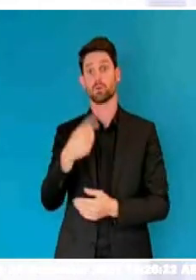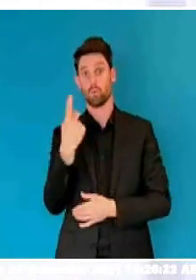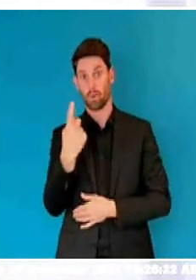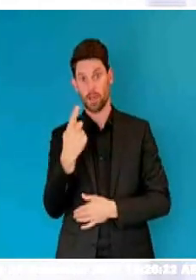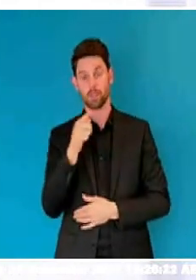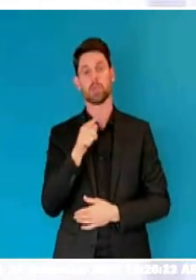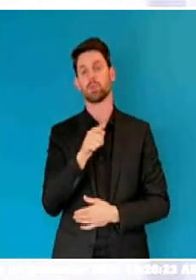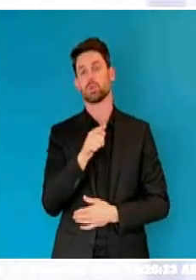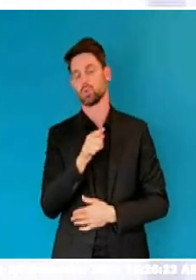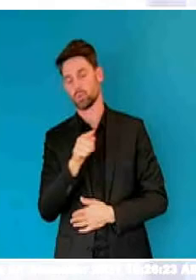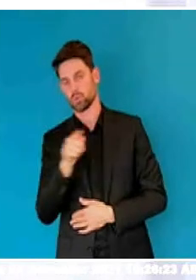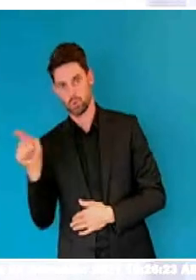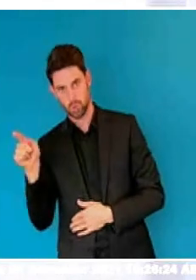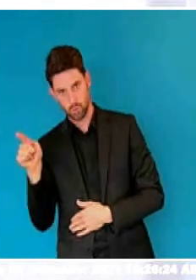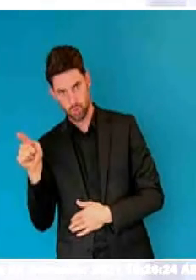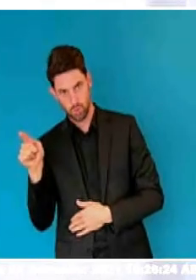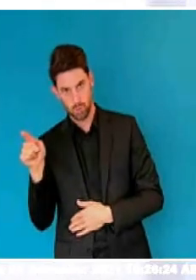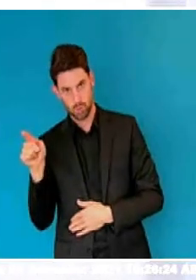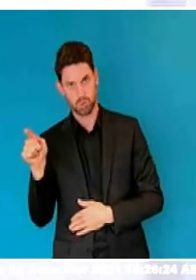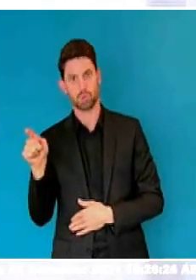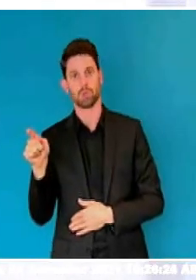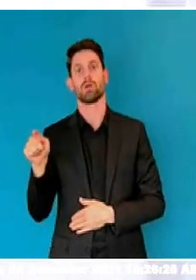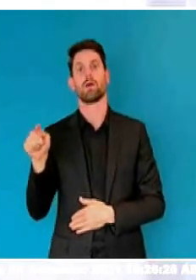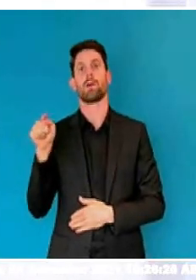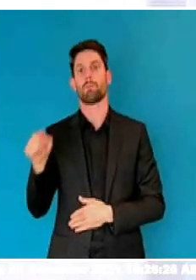through to 19 25.3.